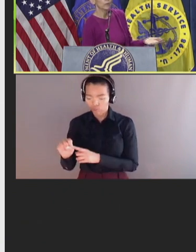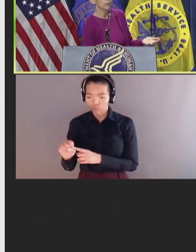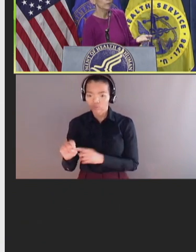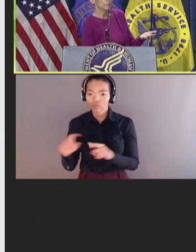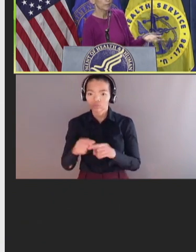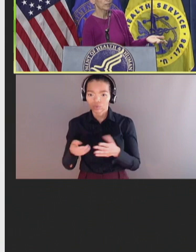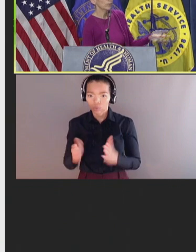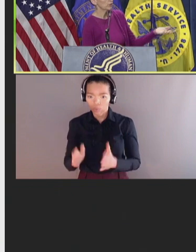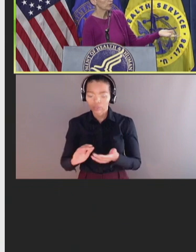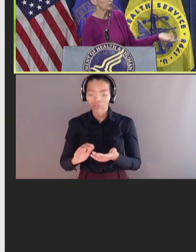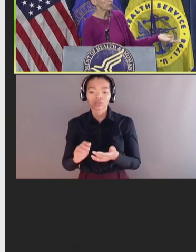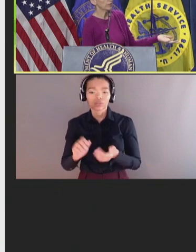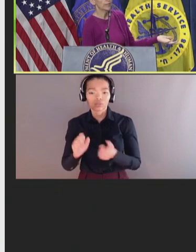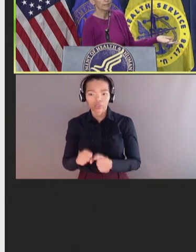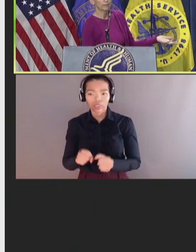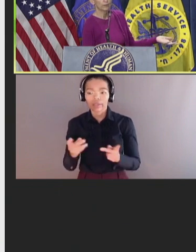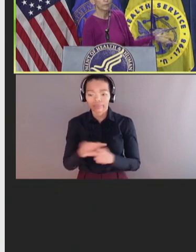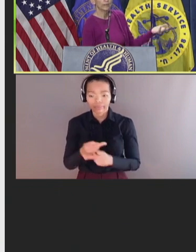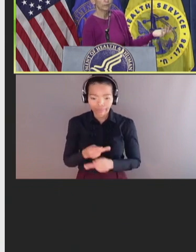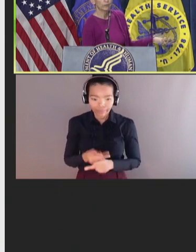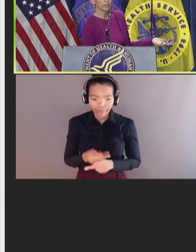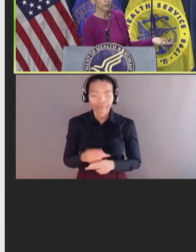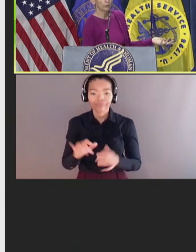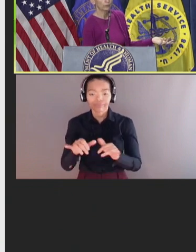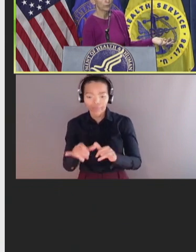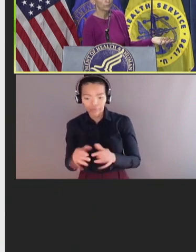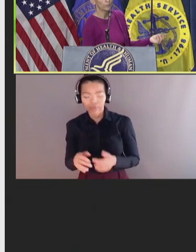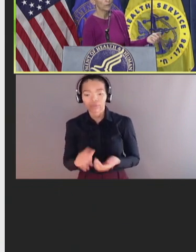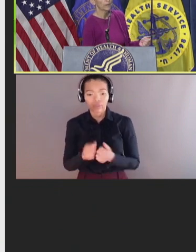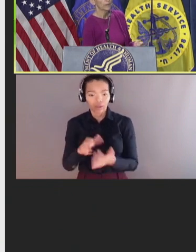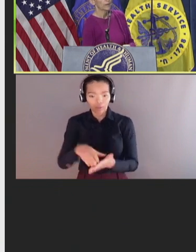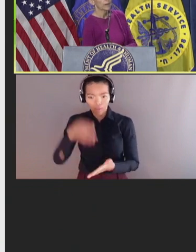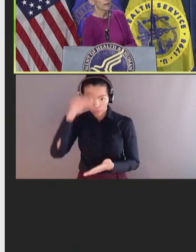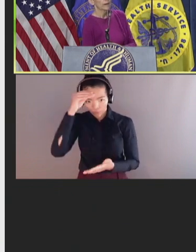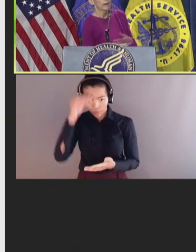all these practitioners that you're going to hear from and have already heard from,